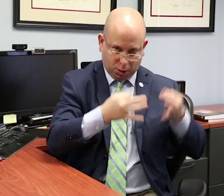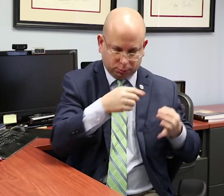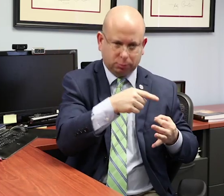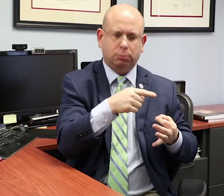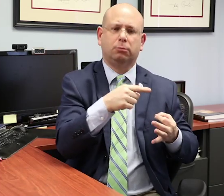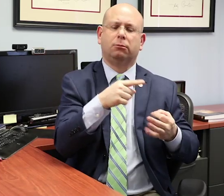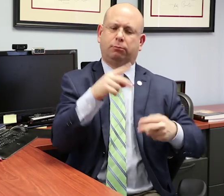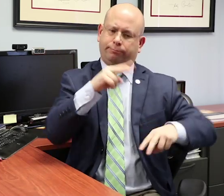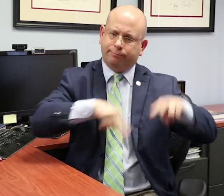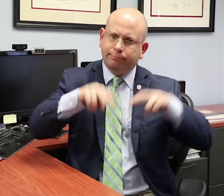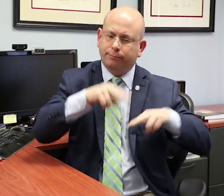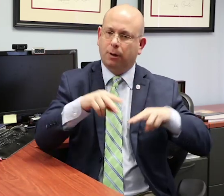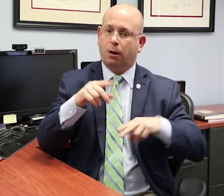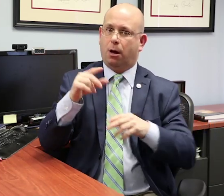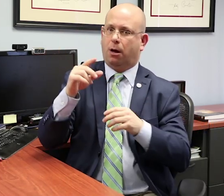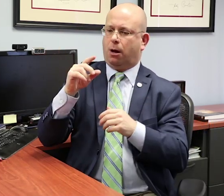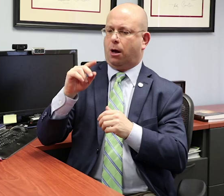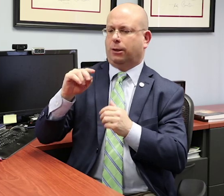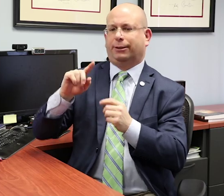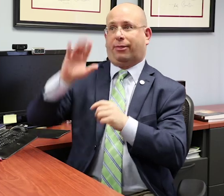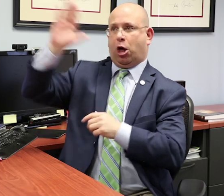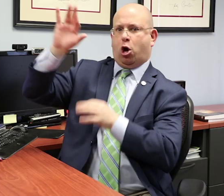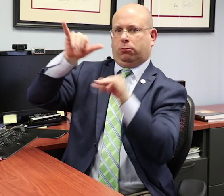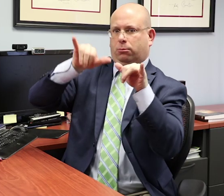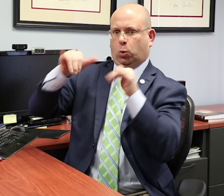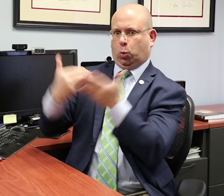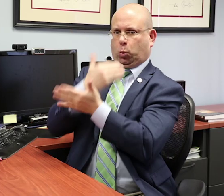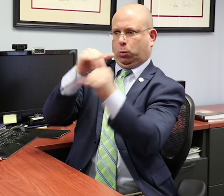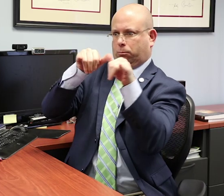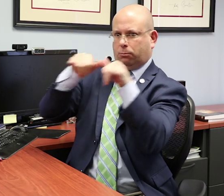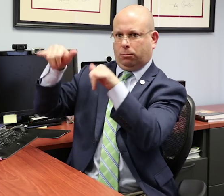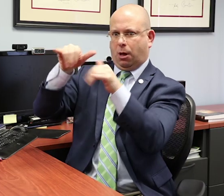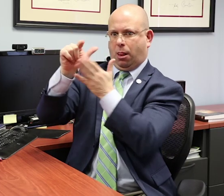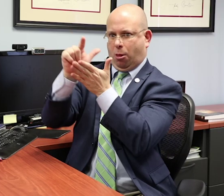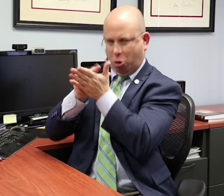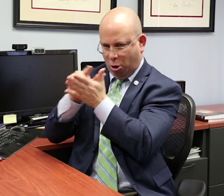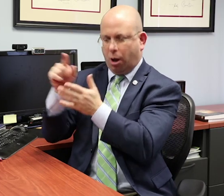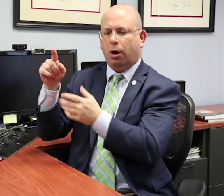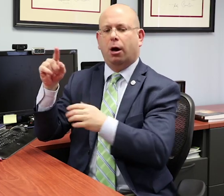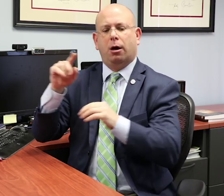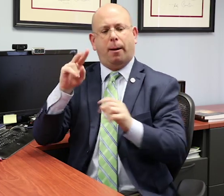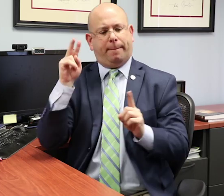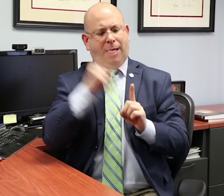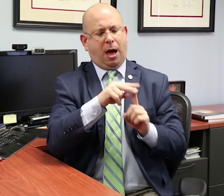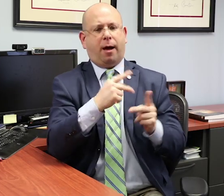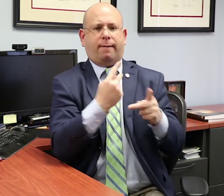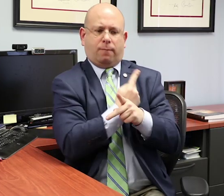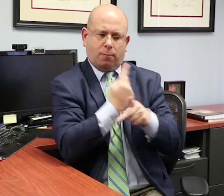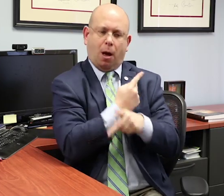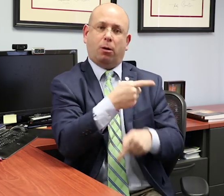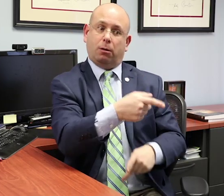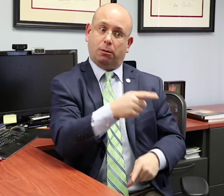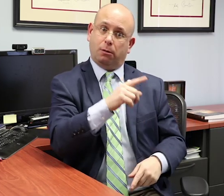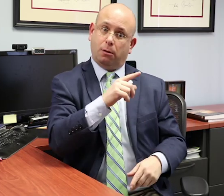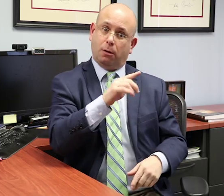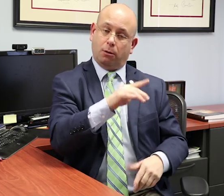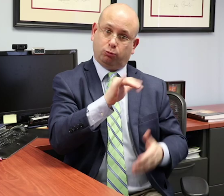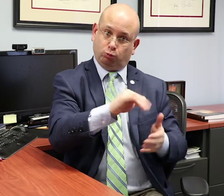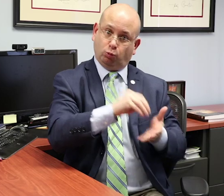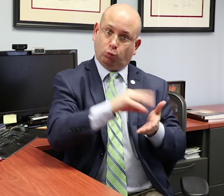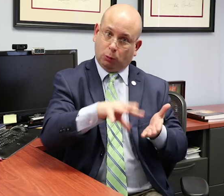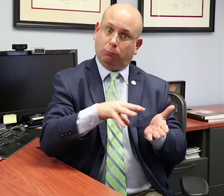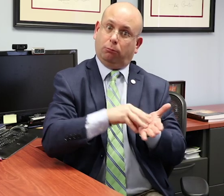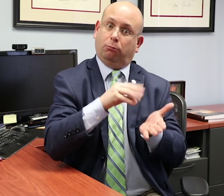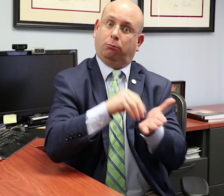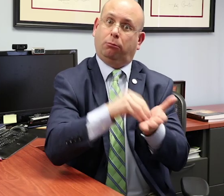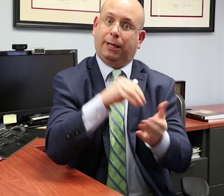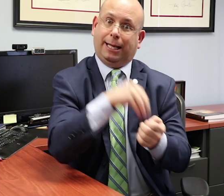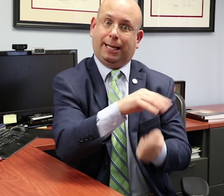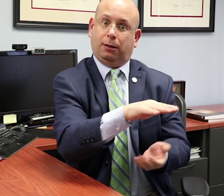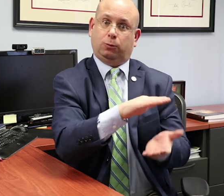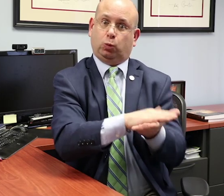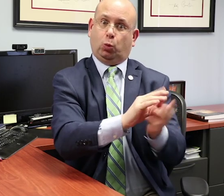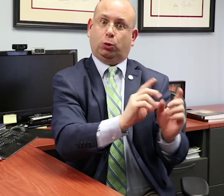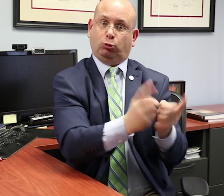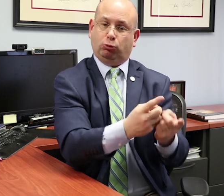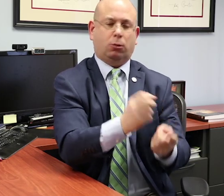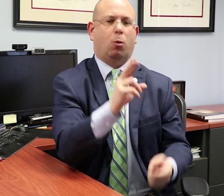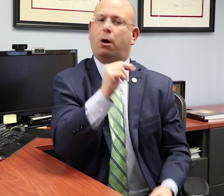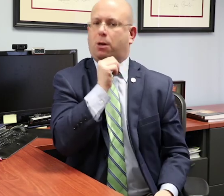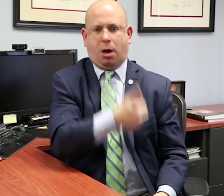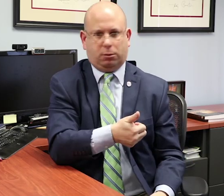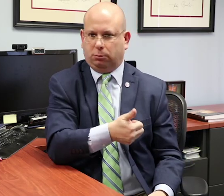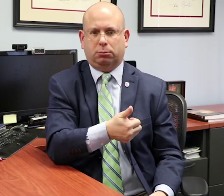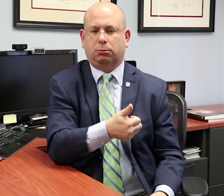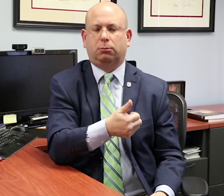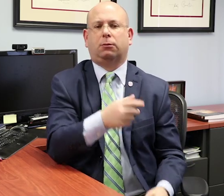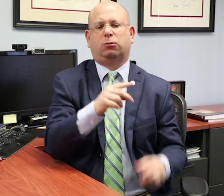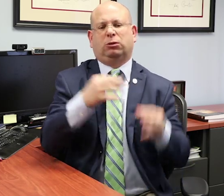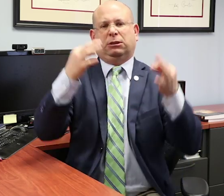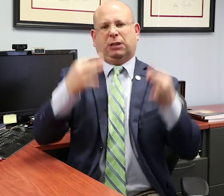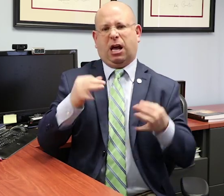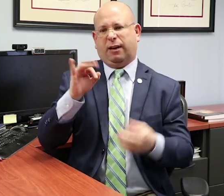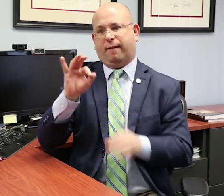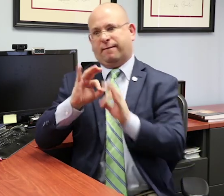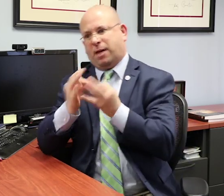the District Court to apply the law correctly with Endrew's IEP and decide whether to rule in favor